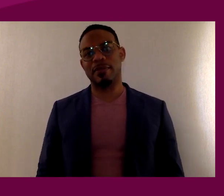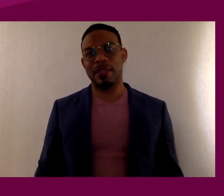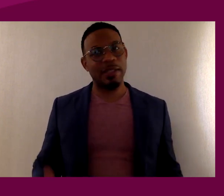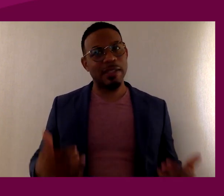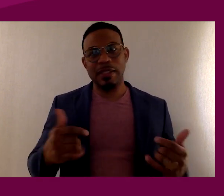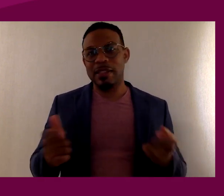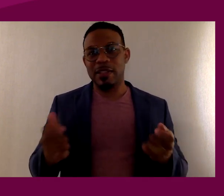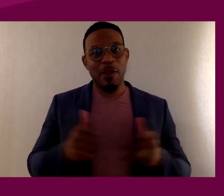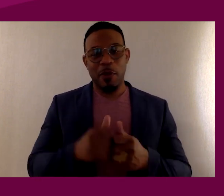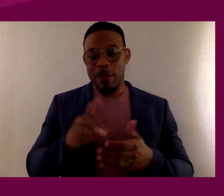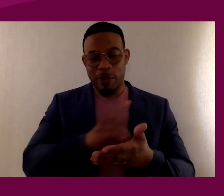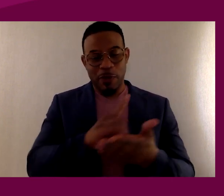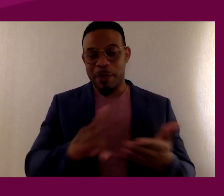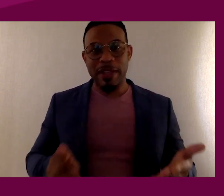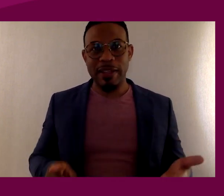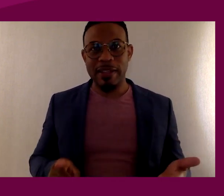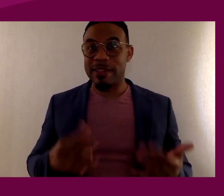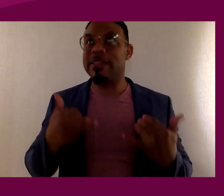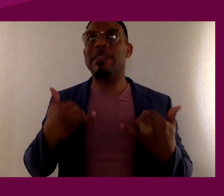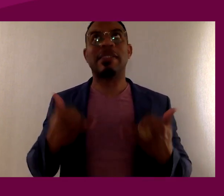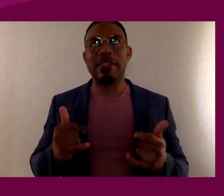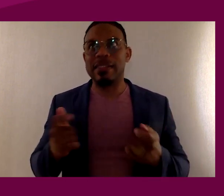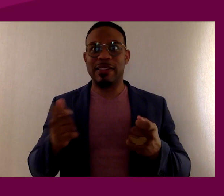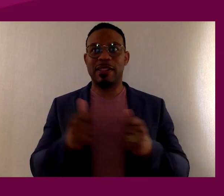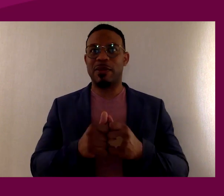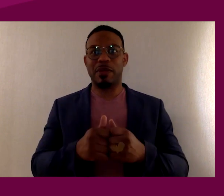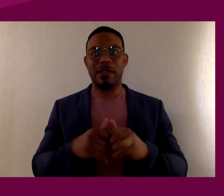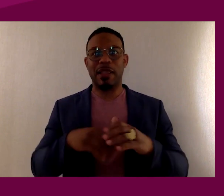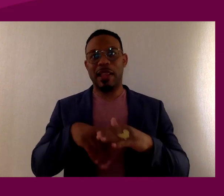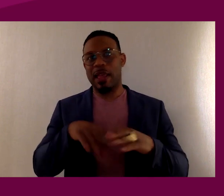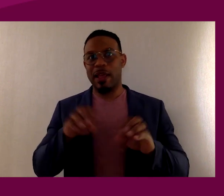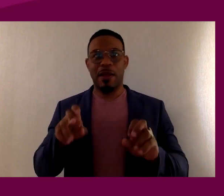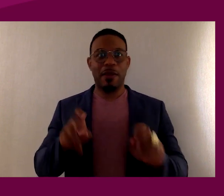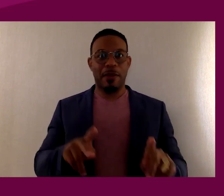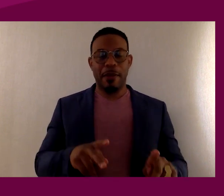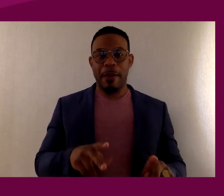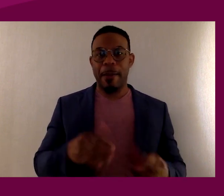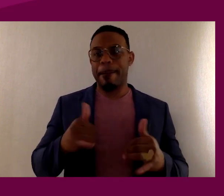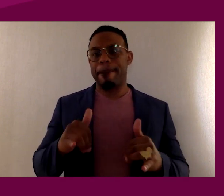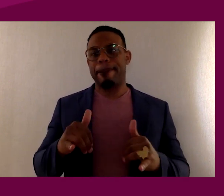Absolutely not. They're still dealing with discrimination. They're still dealing with